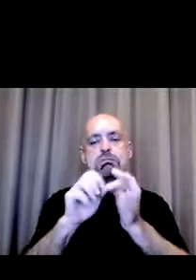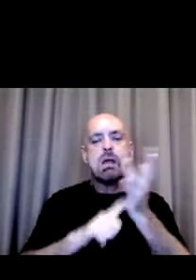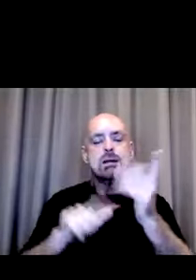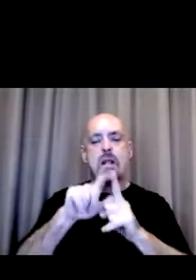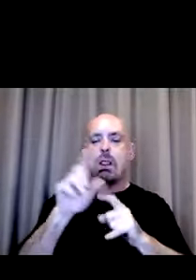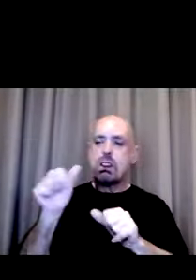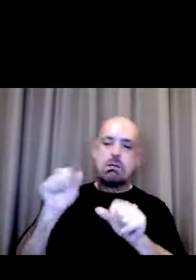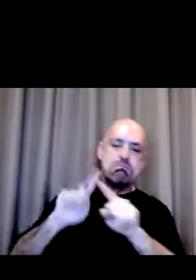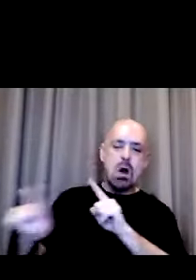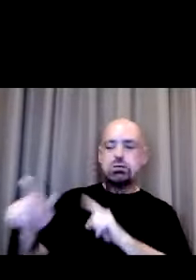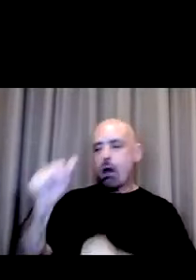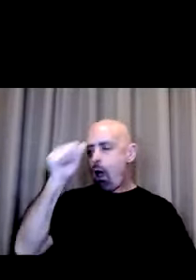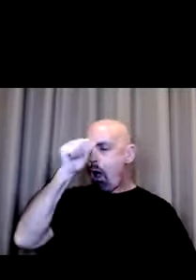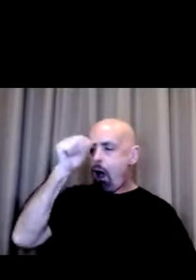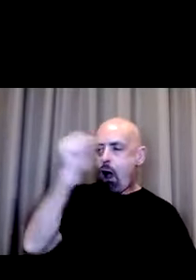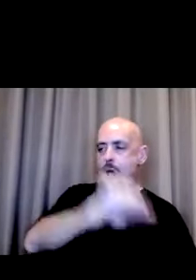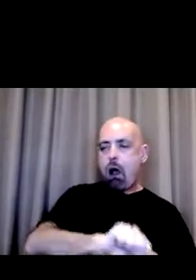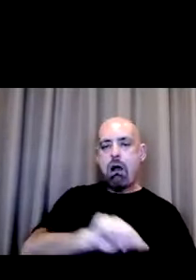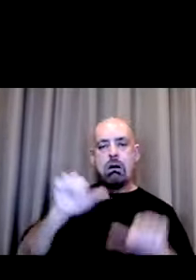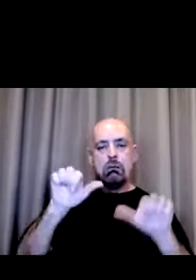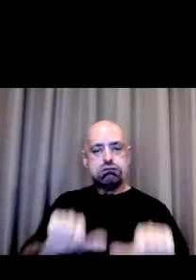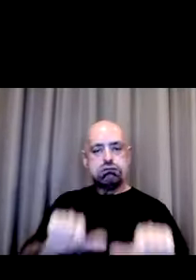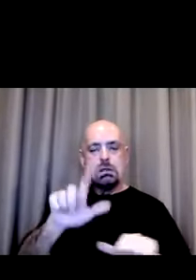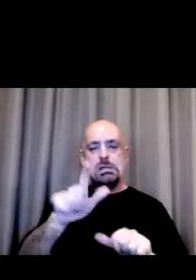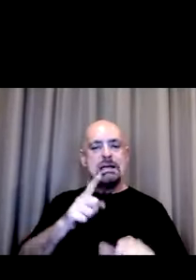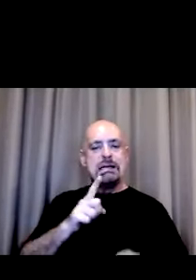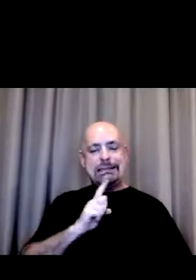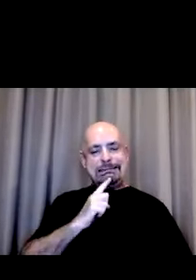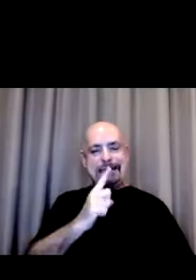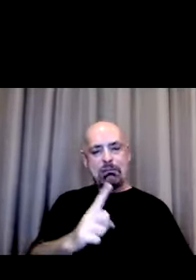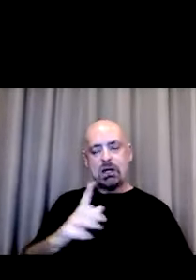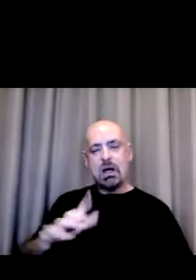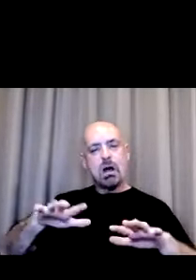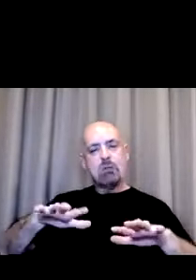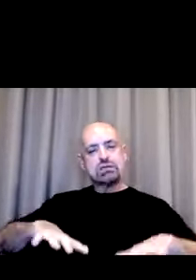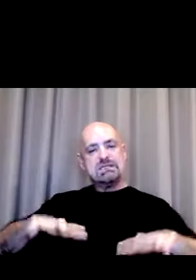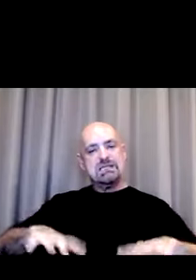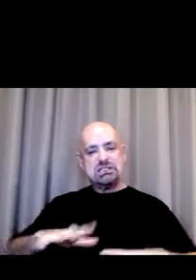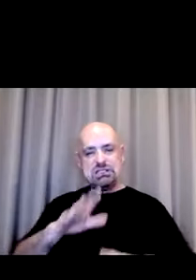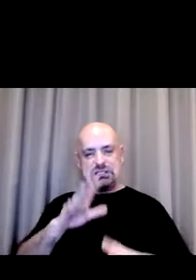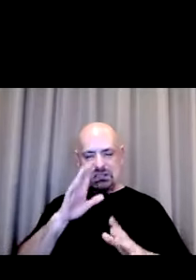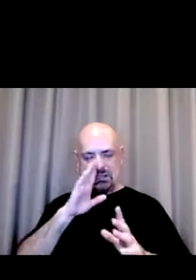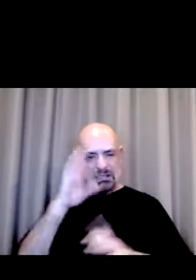. At the risk of a slight over simplification it can be said that